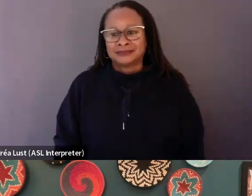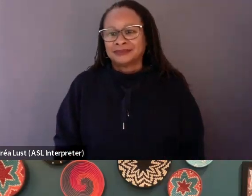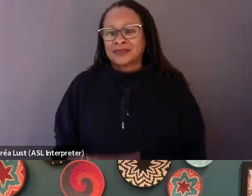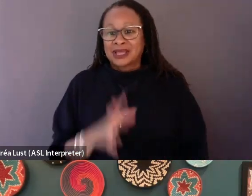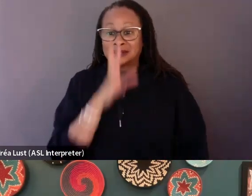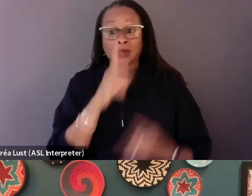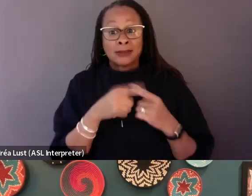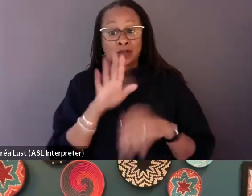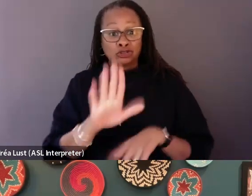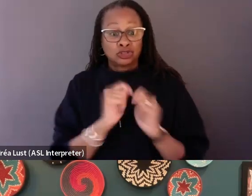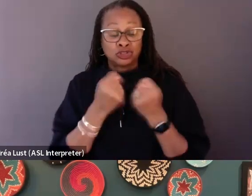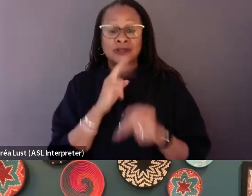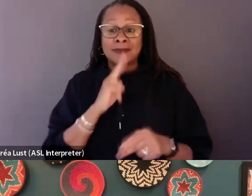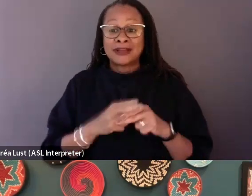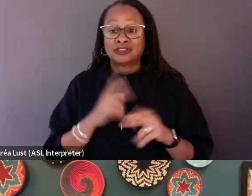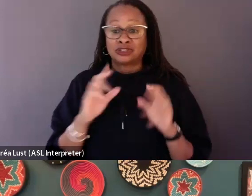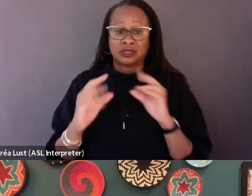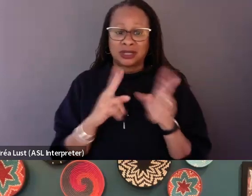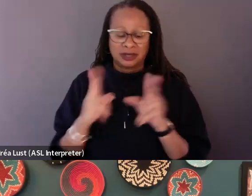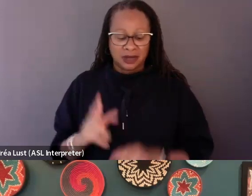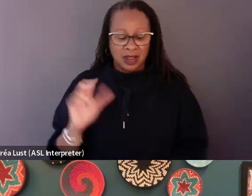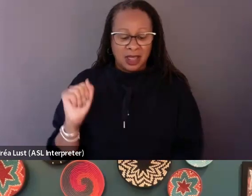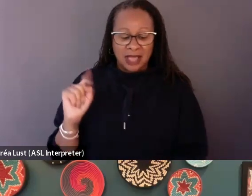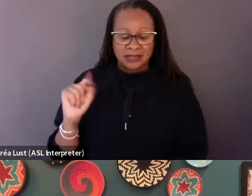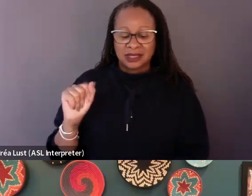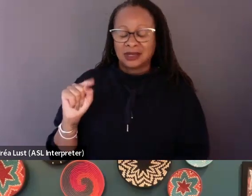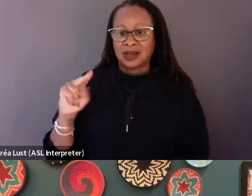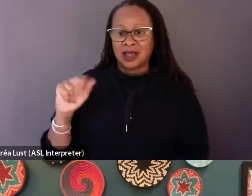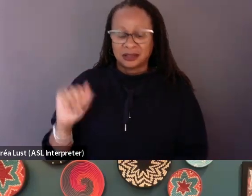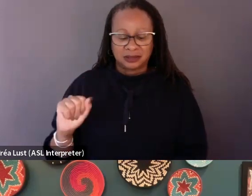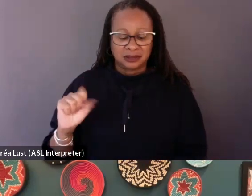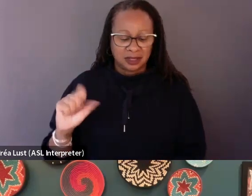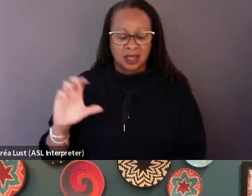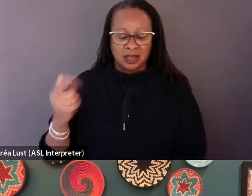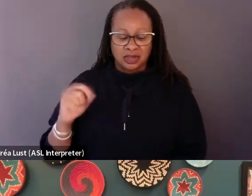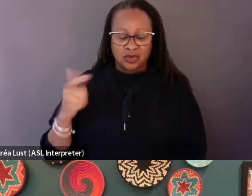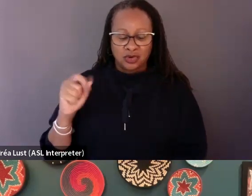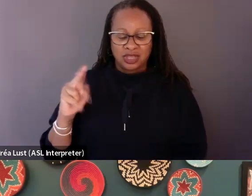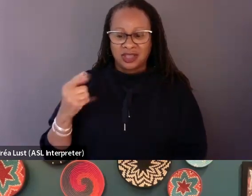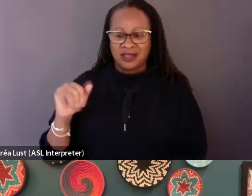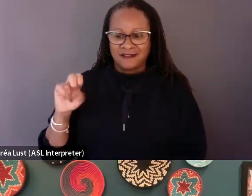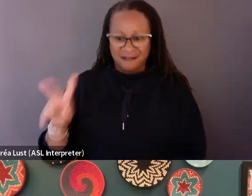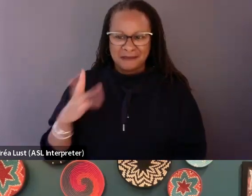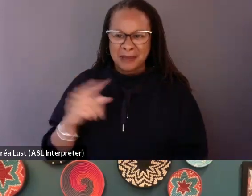you mentioned the editor, Atanas Georgiev, I may be pronouncing his name incorrectly,